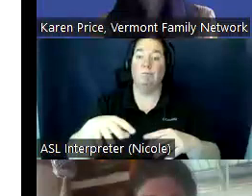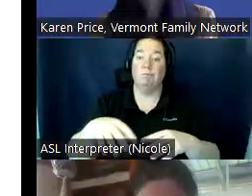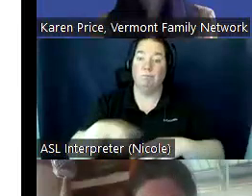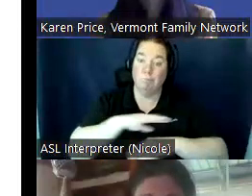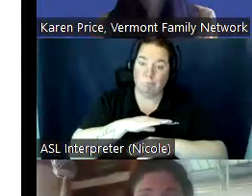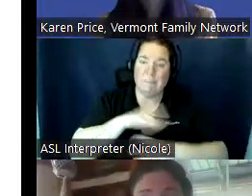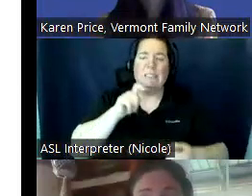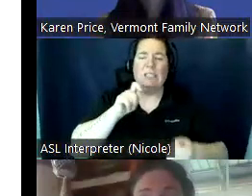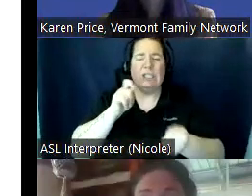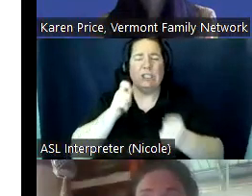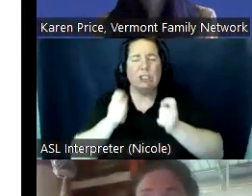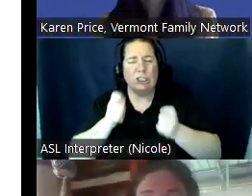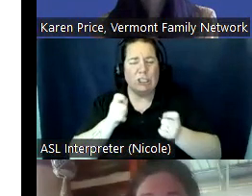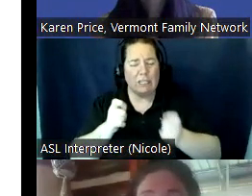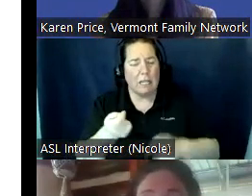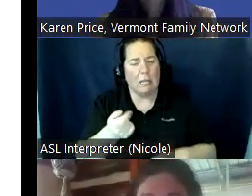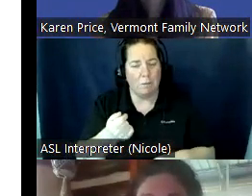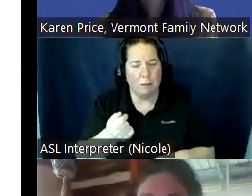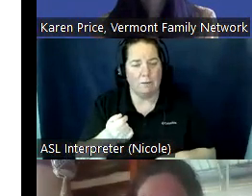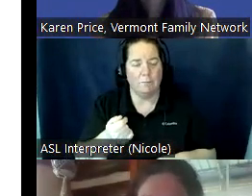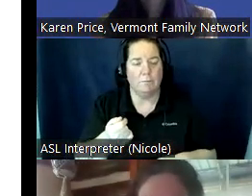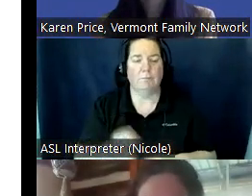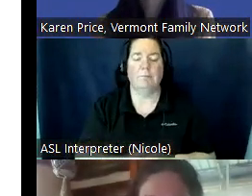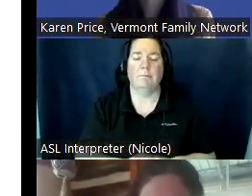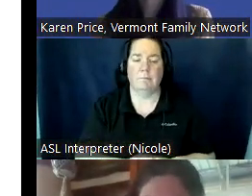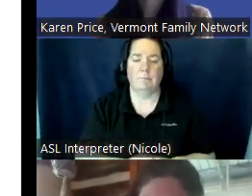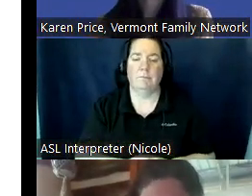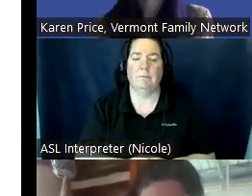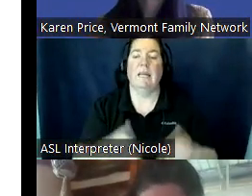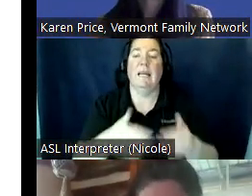slightly to no longer explicitly include a separate adverse effect consideration.